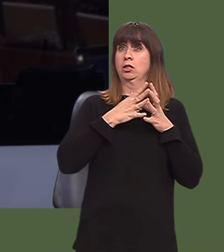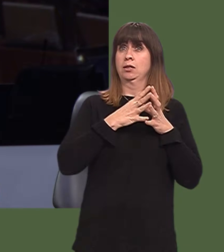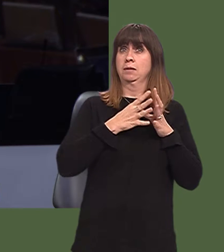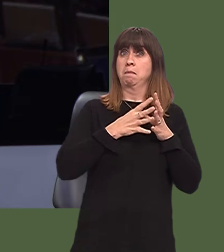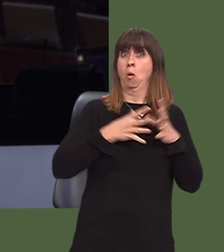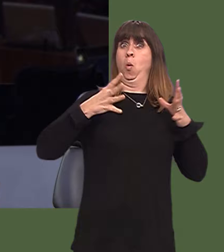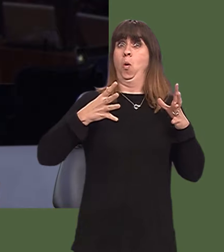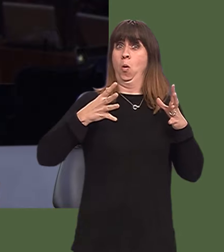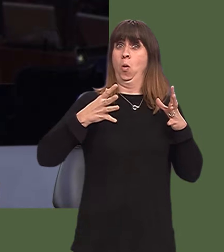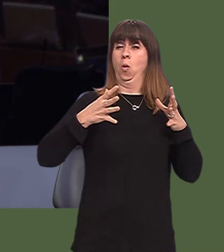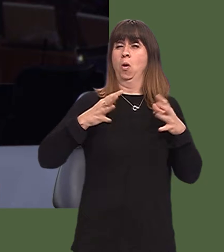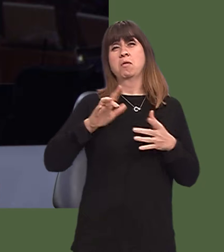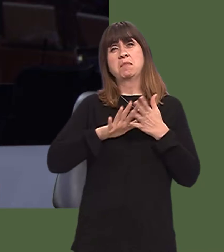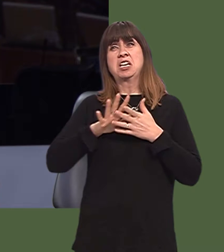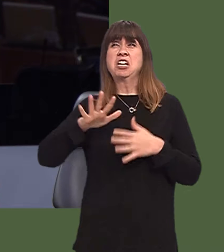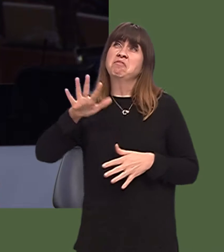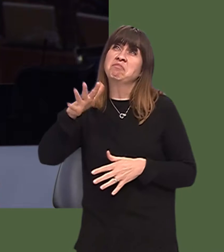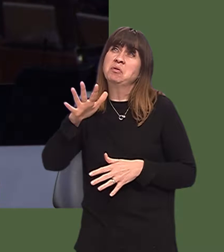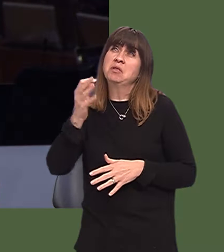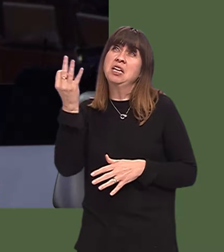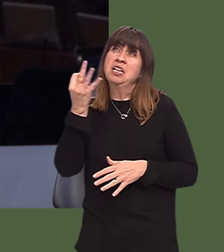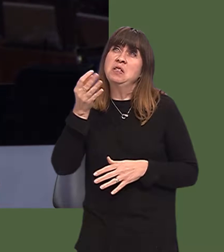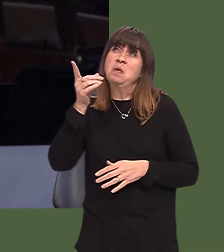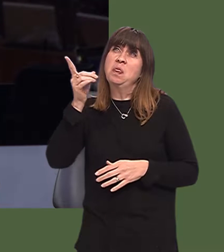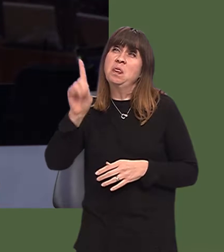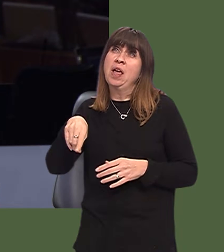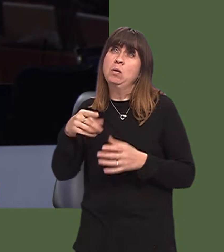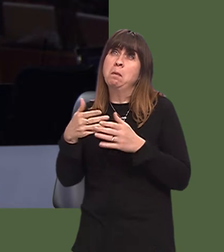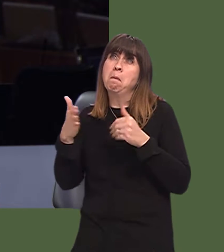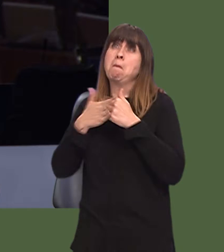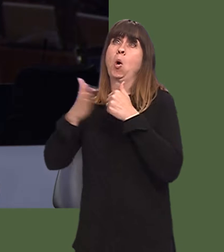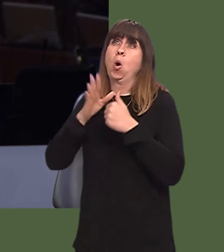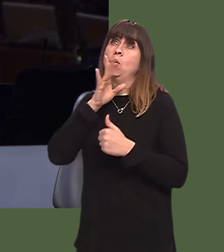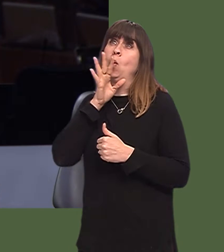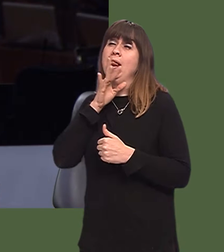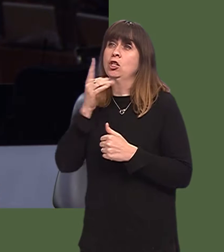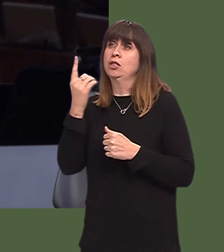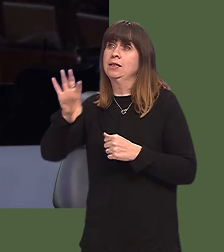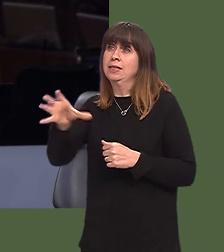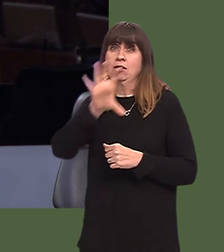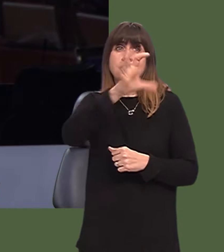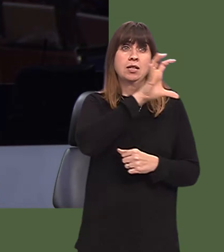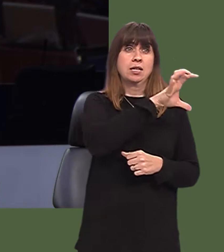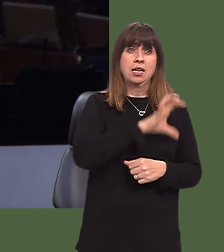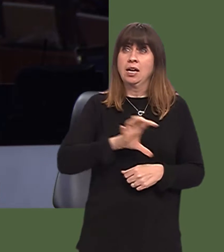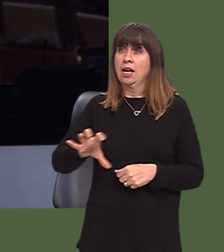an average increase of 18,000 for each of our current counties.